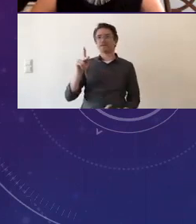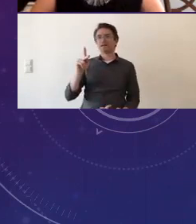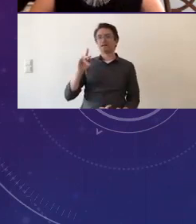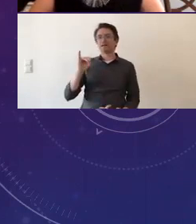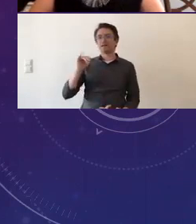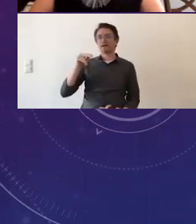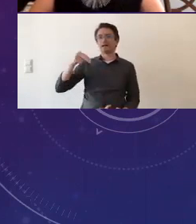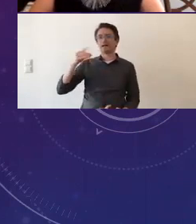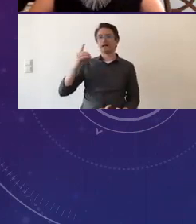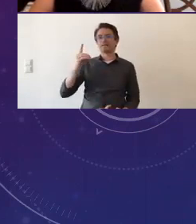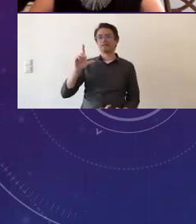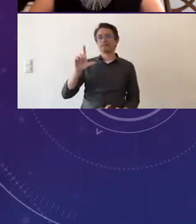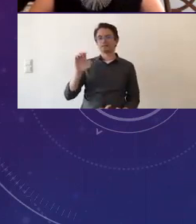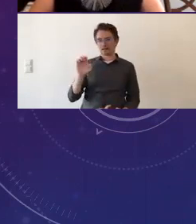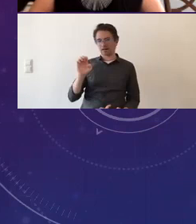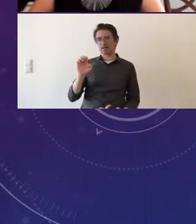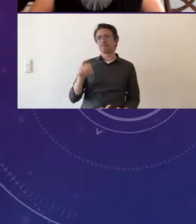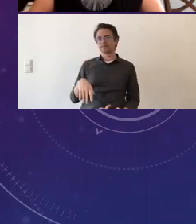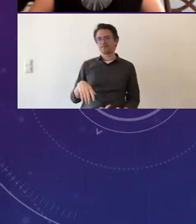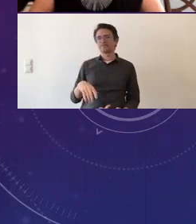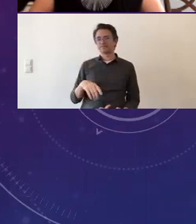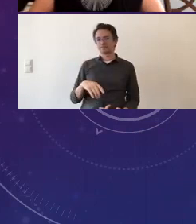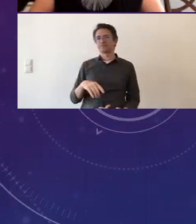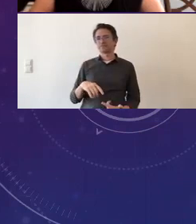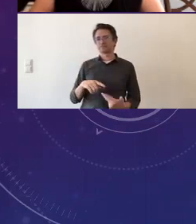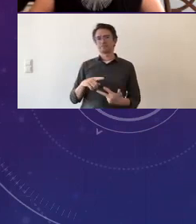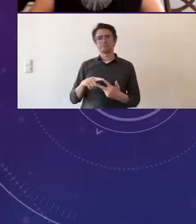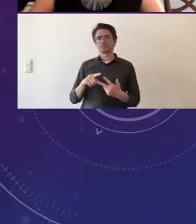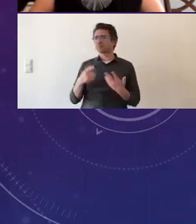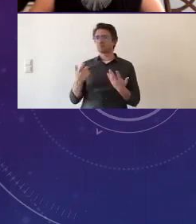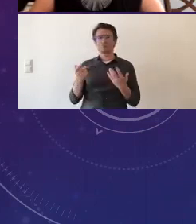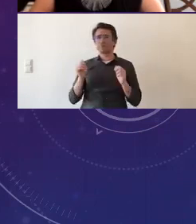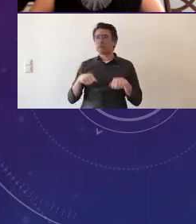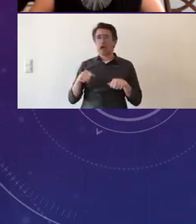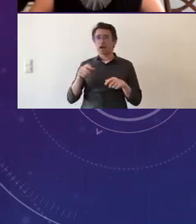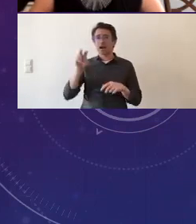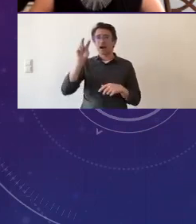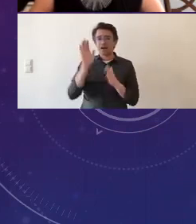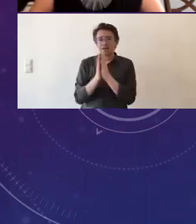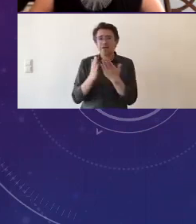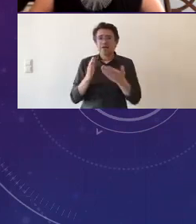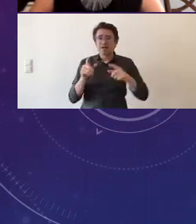app that I like this one looks like a stun in the center and this is called be